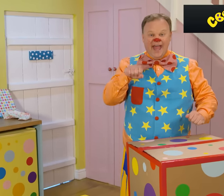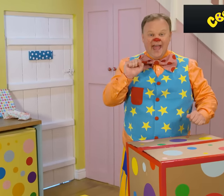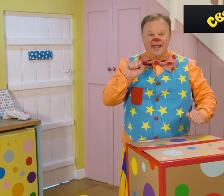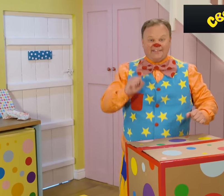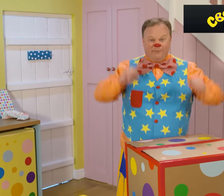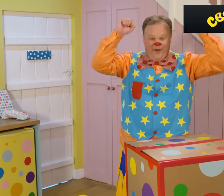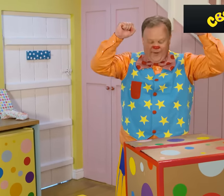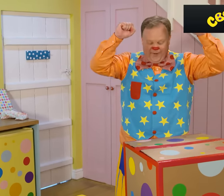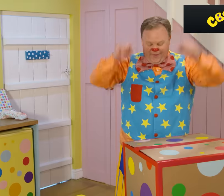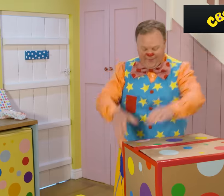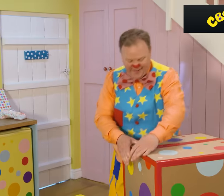yes